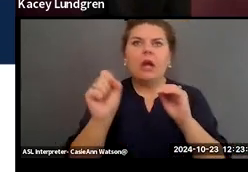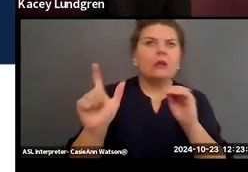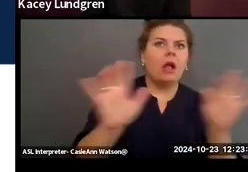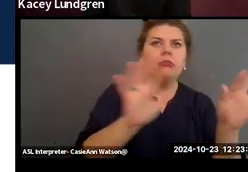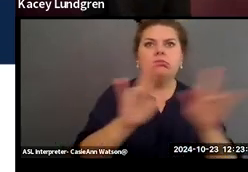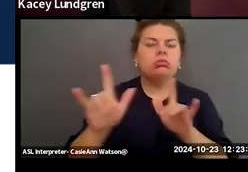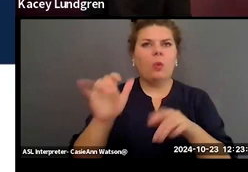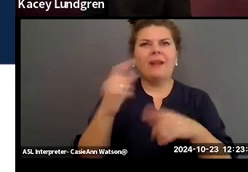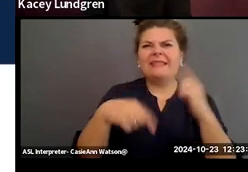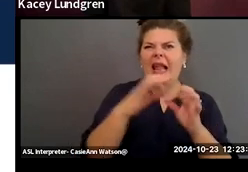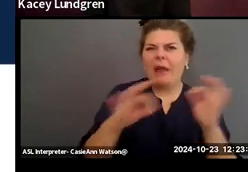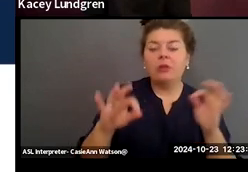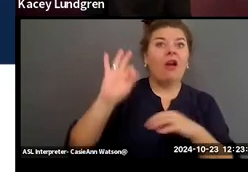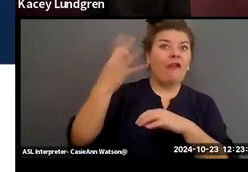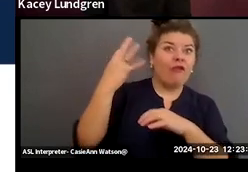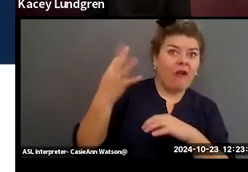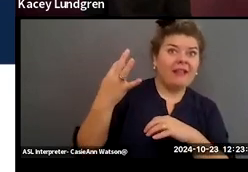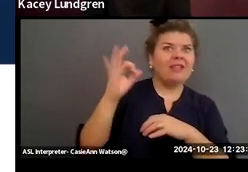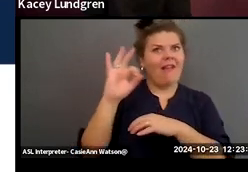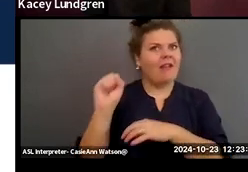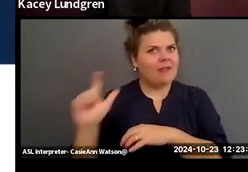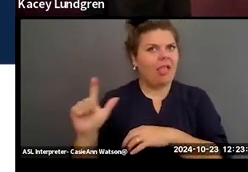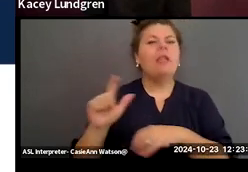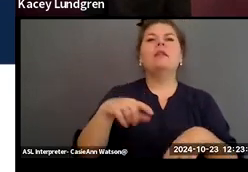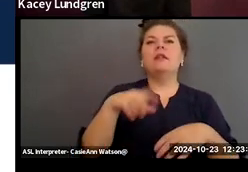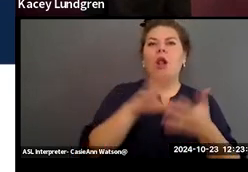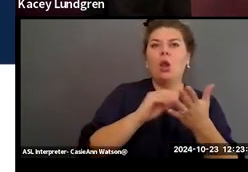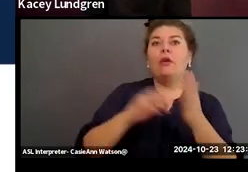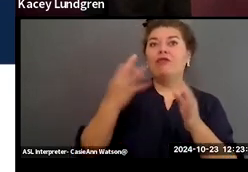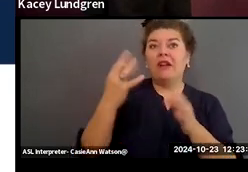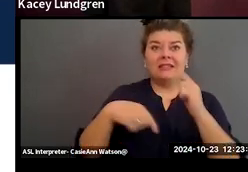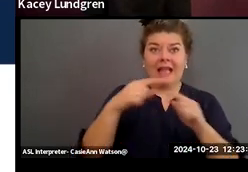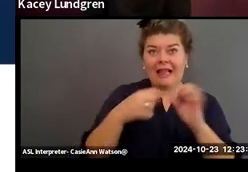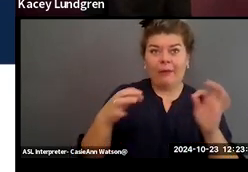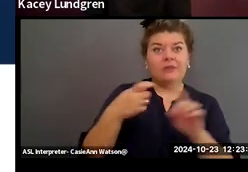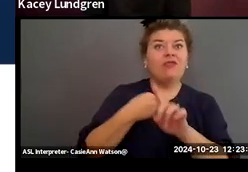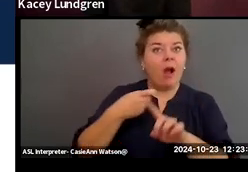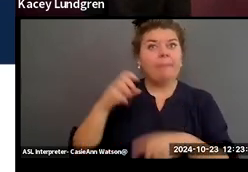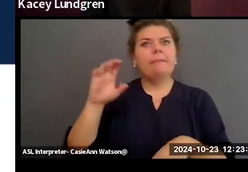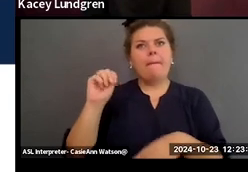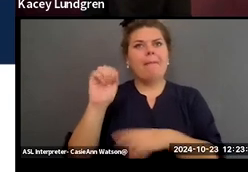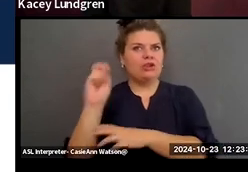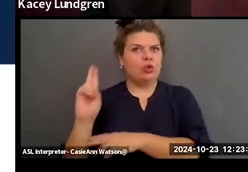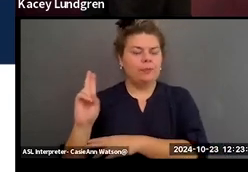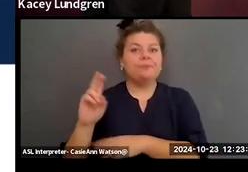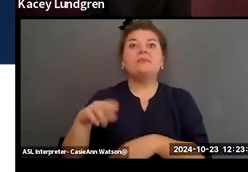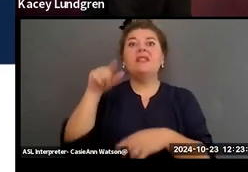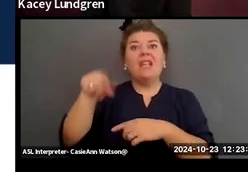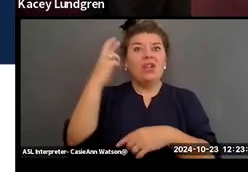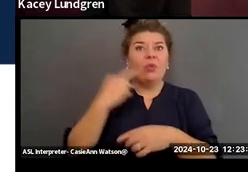and French Sign Language from Clerc and Massieu. After three months, Gallaudet realized he would soon be out of money